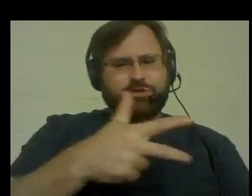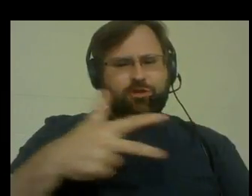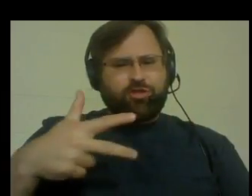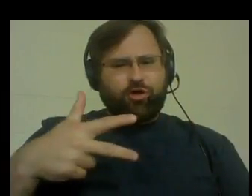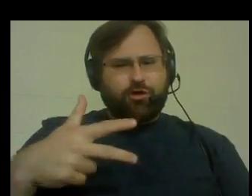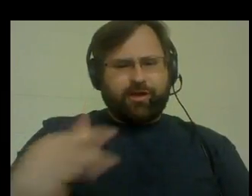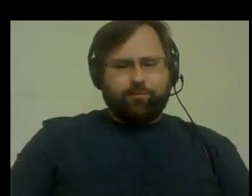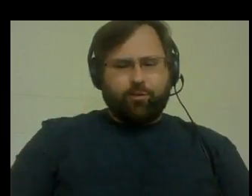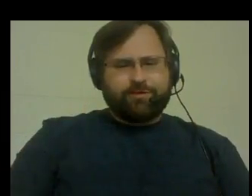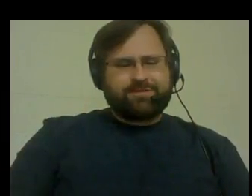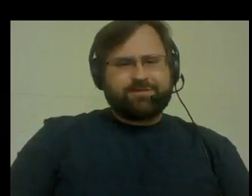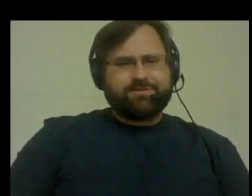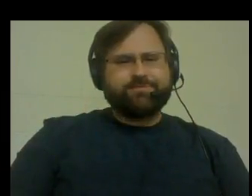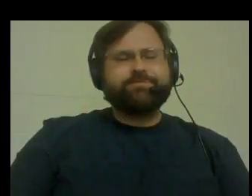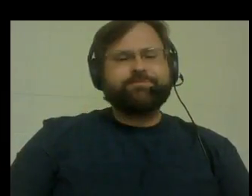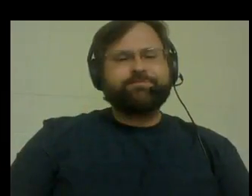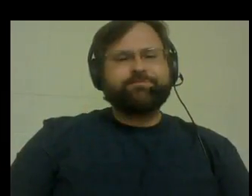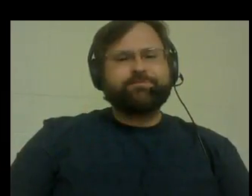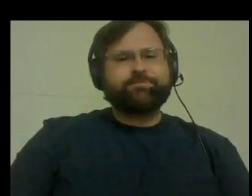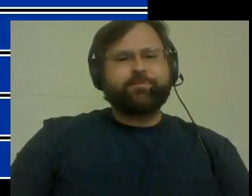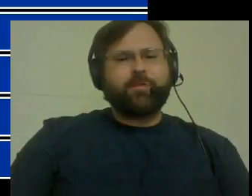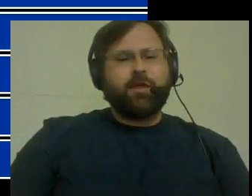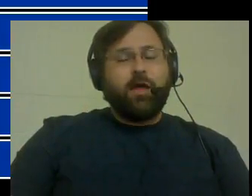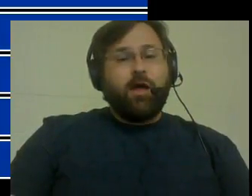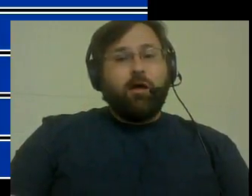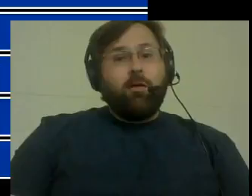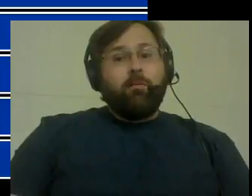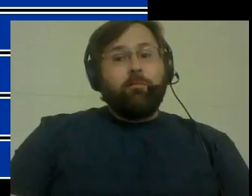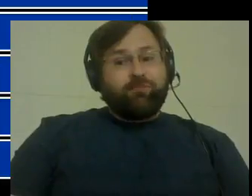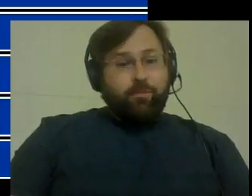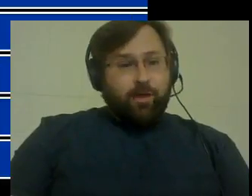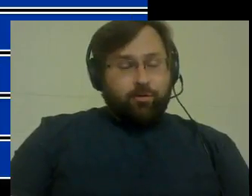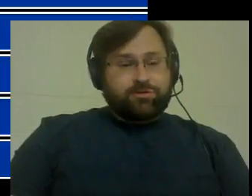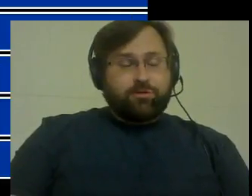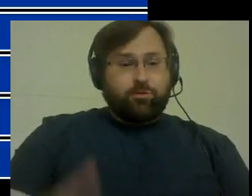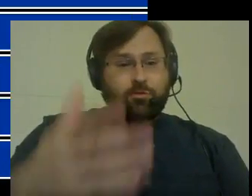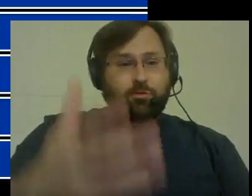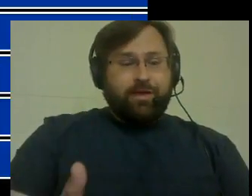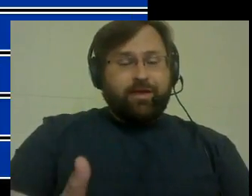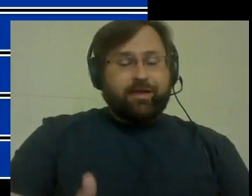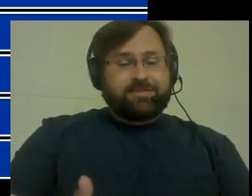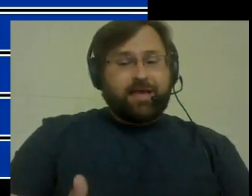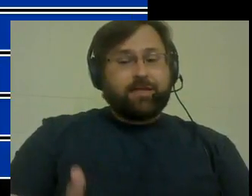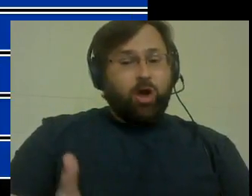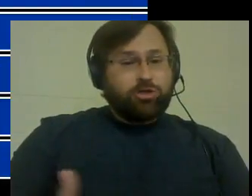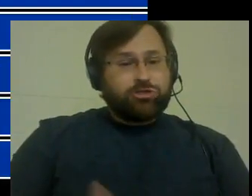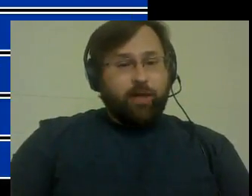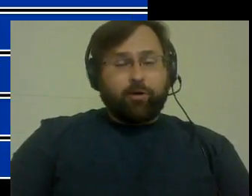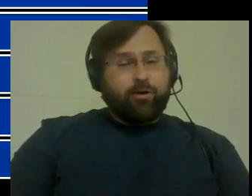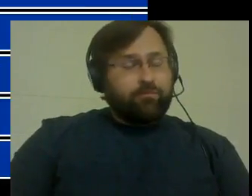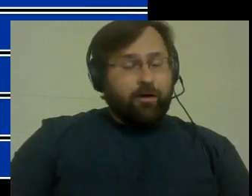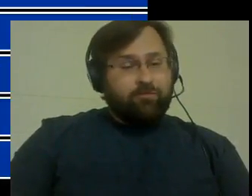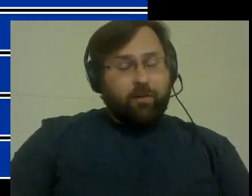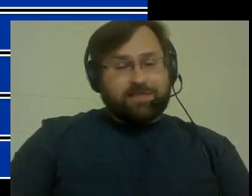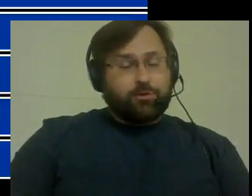third in importance but from those we see a large number of possible